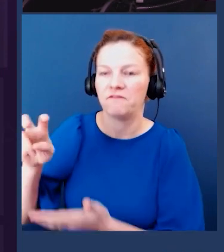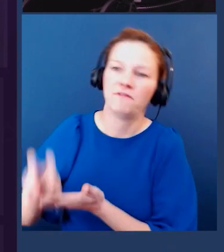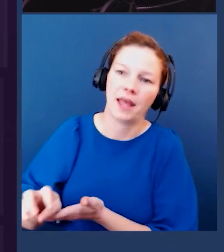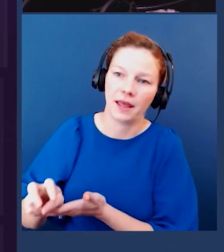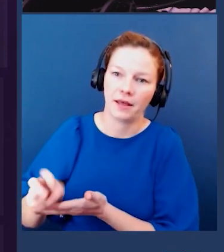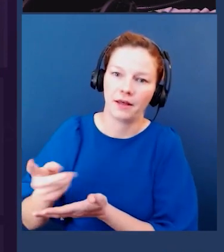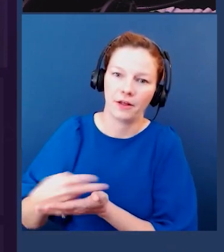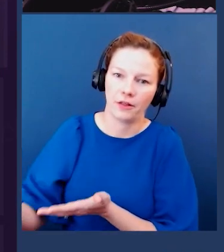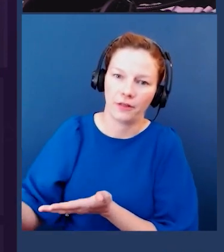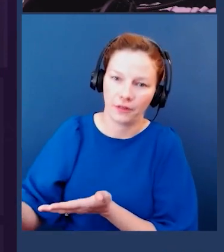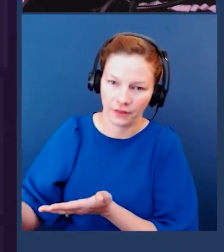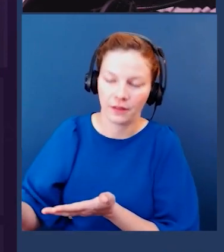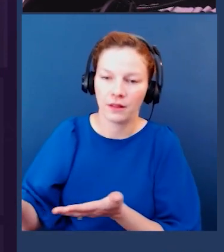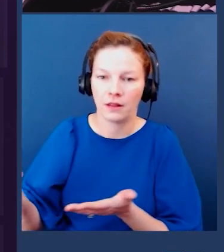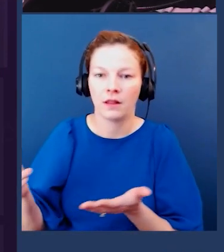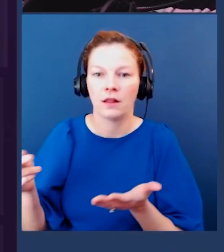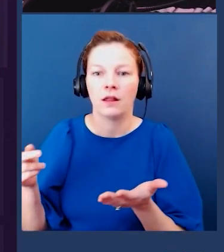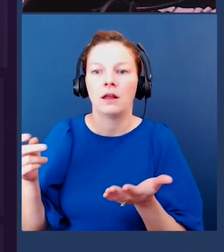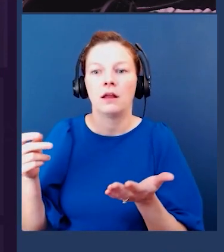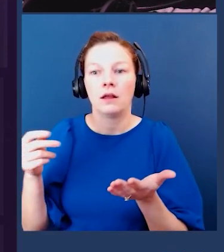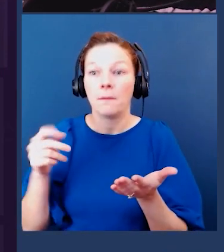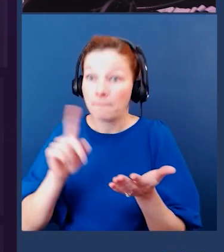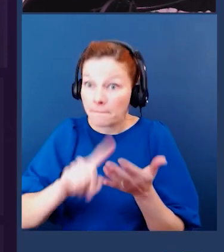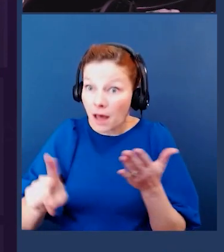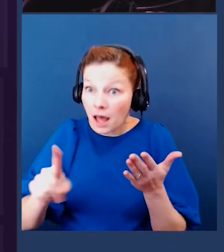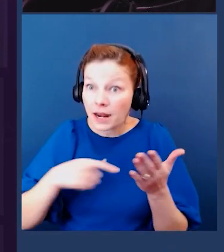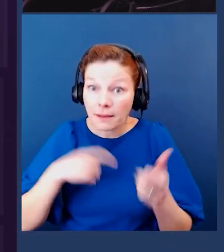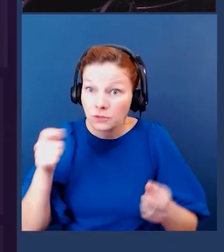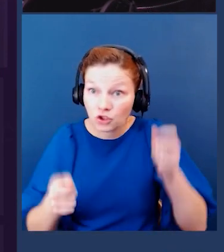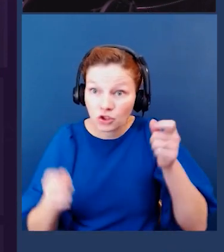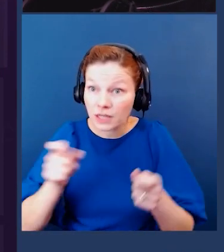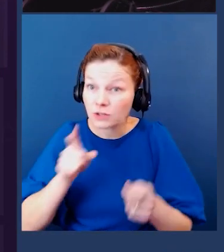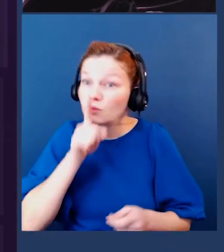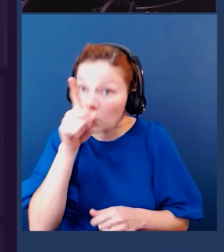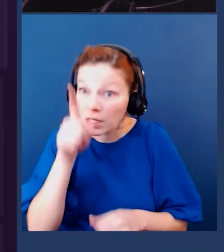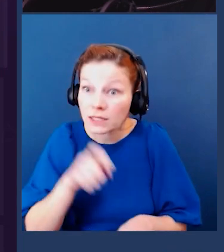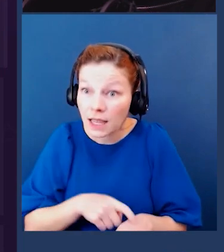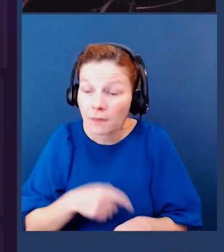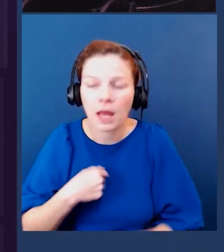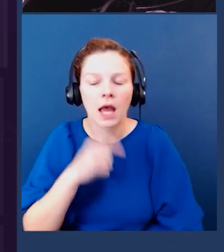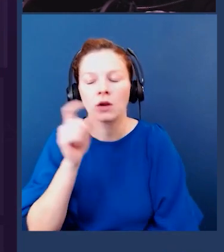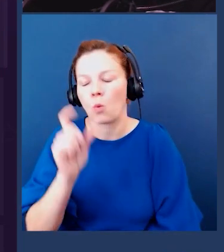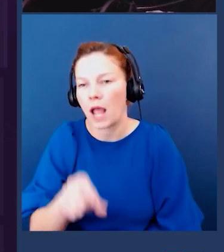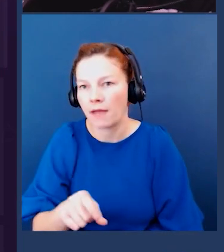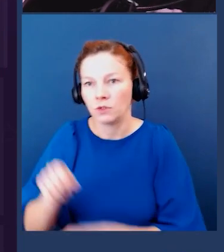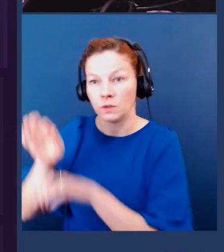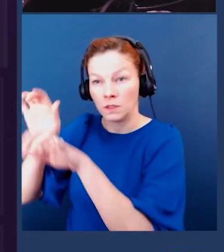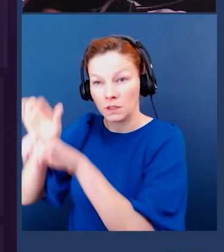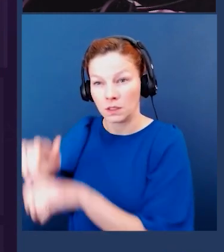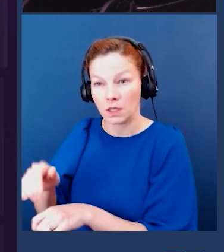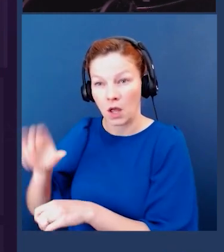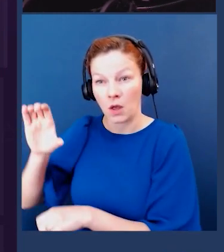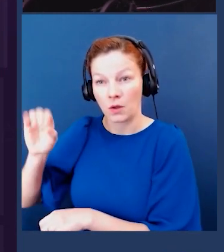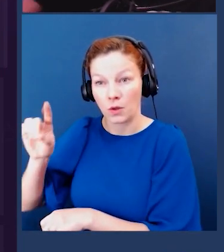But again, I'm balancing in real time. Don't have to republish the code. This is well, you can have a staging server.